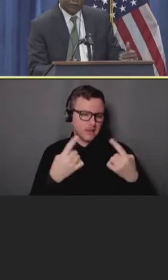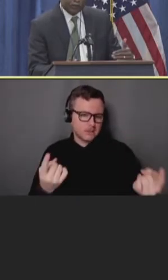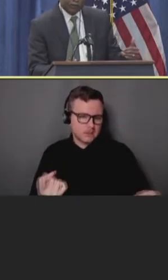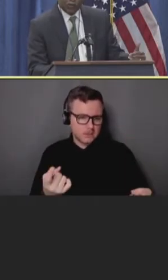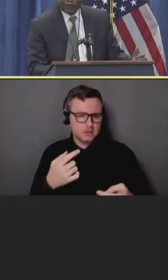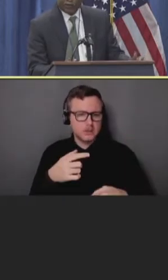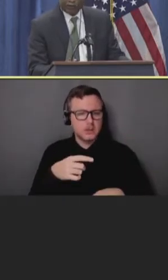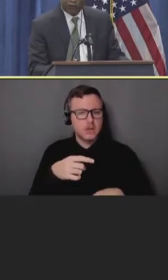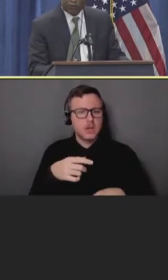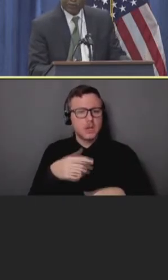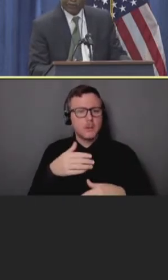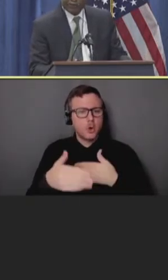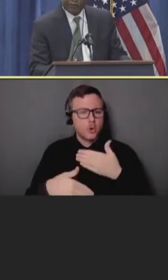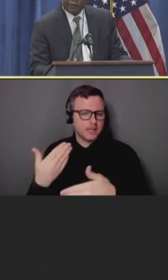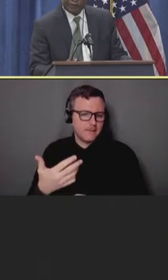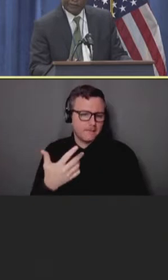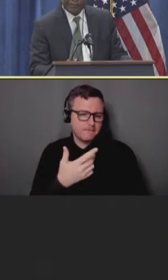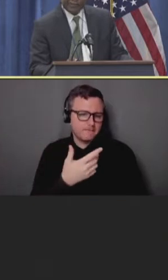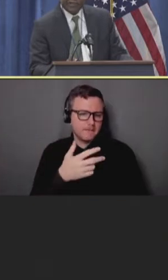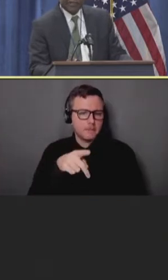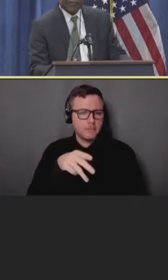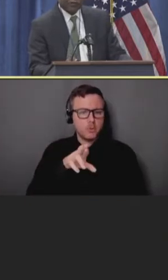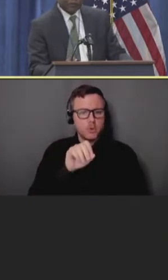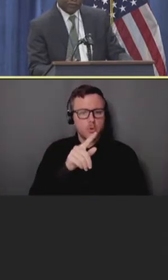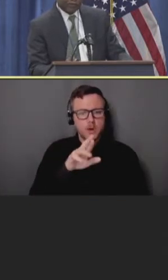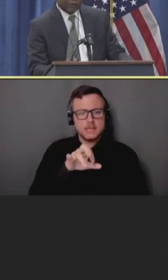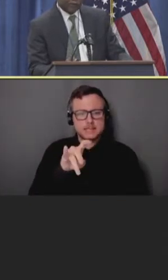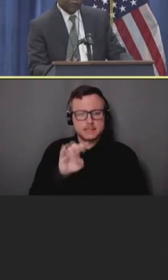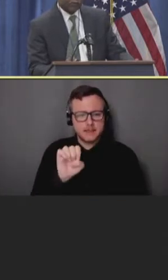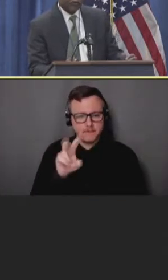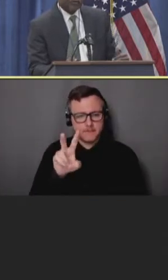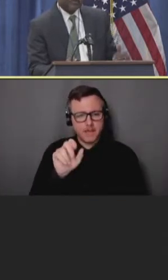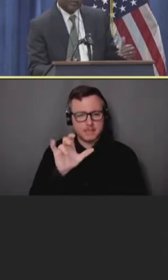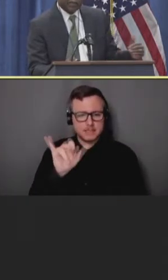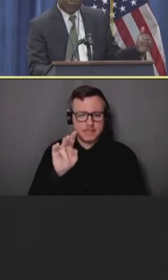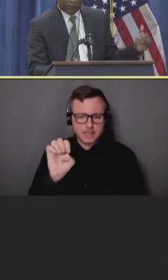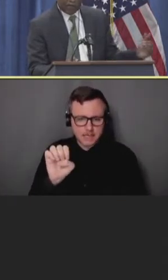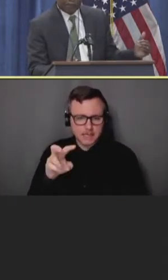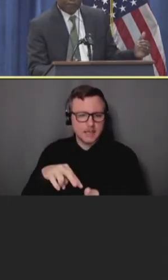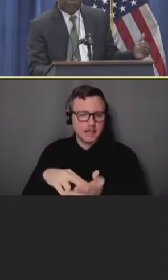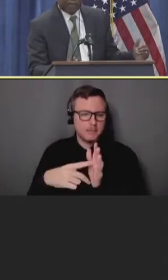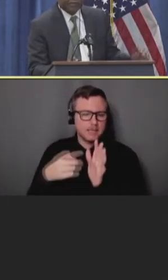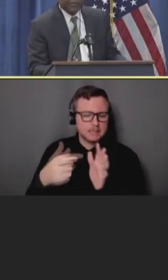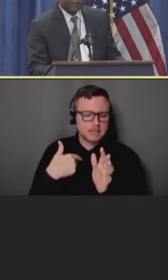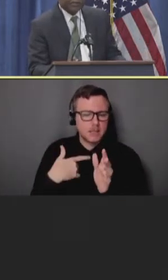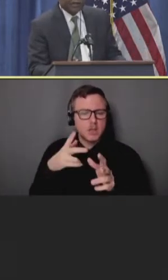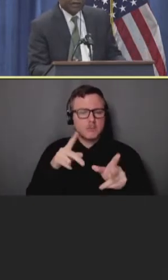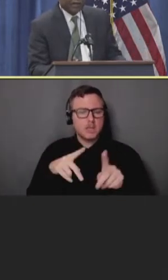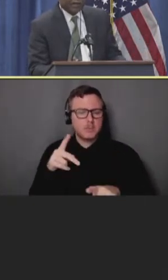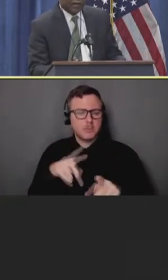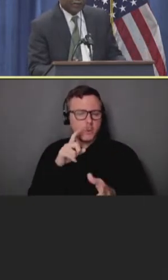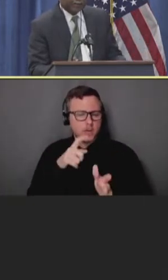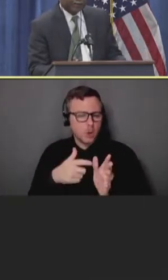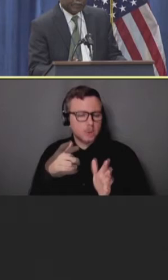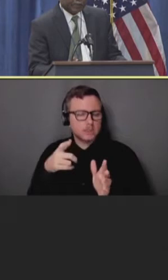which was more characteristic, less seen in those individuals who were immunocompromised. Well,